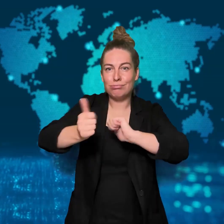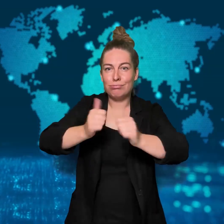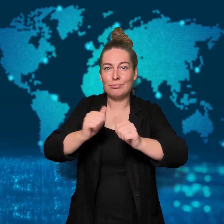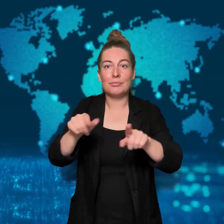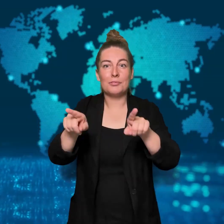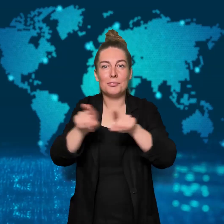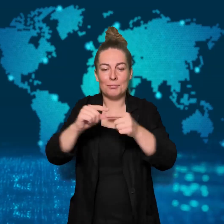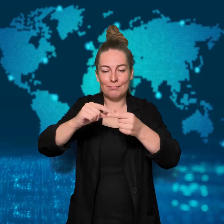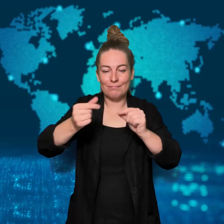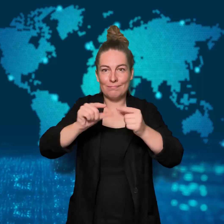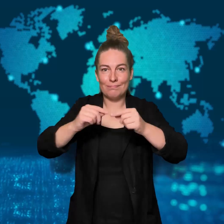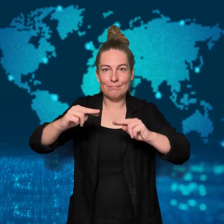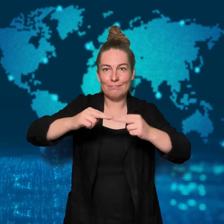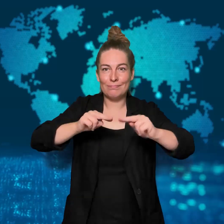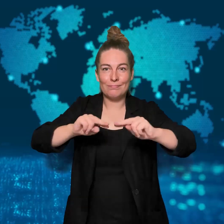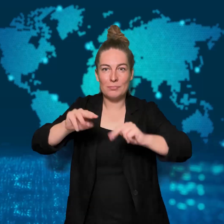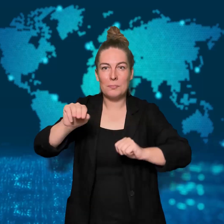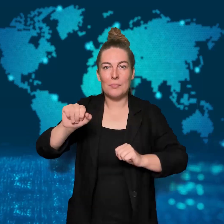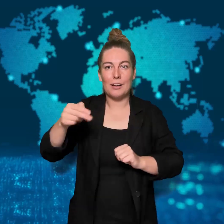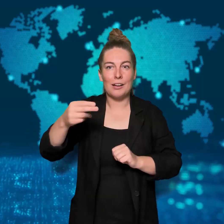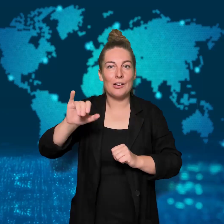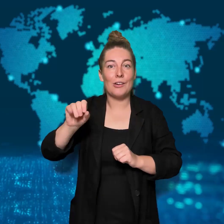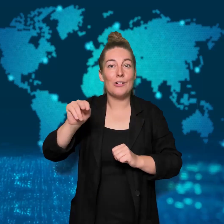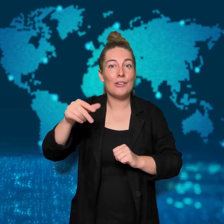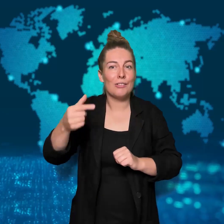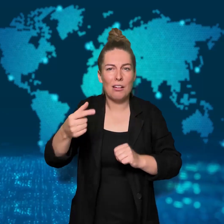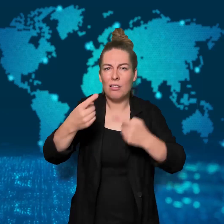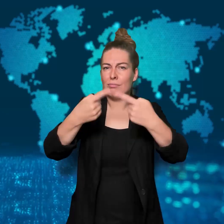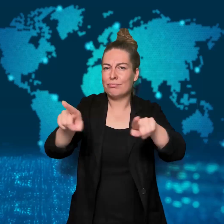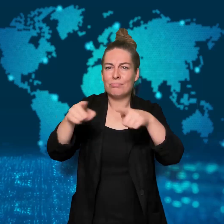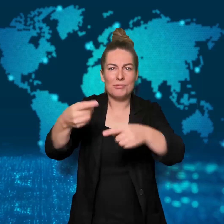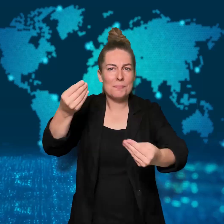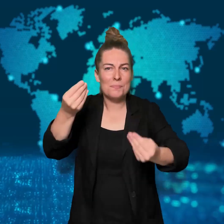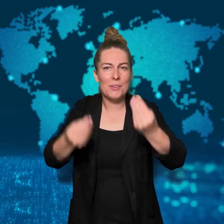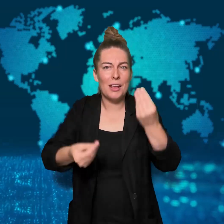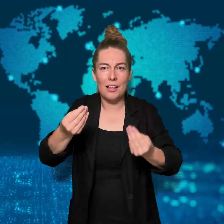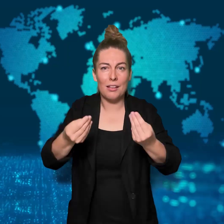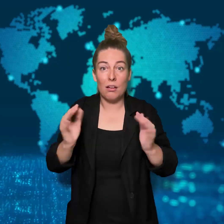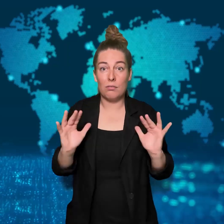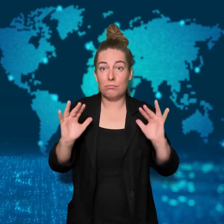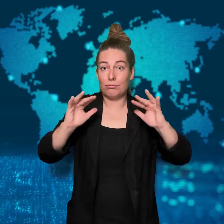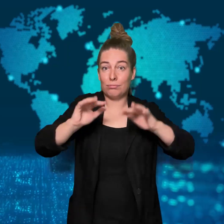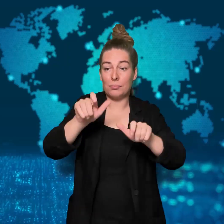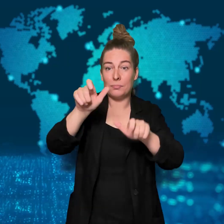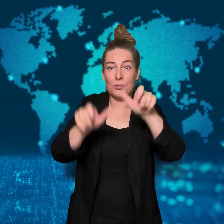in the events, including tennis, swimming, dragon boat racing, mahjong,